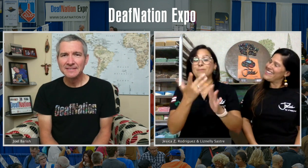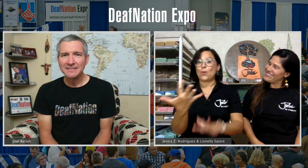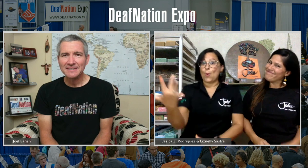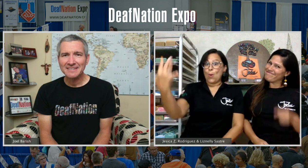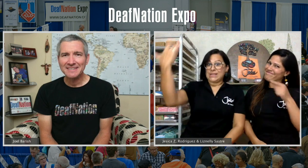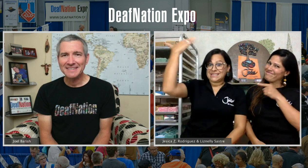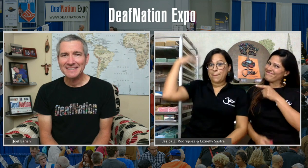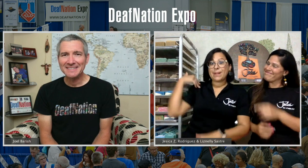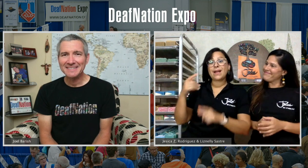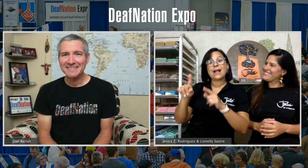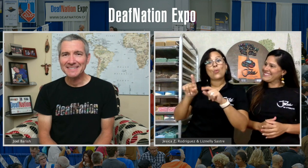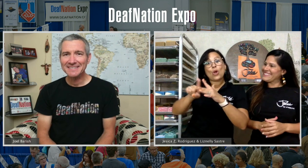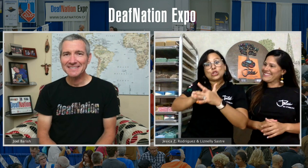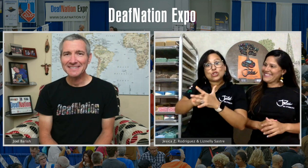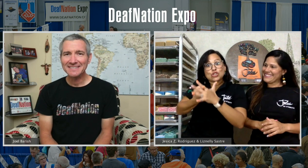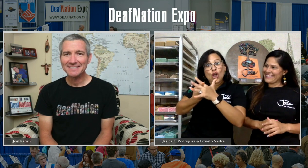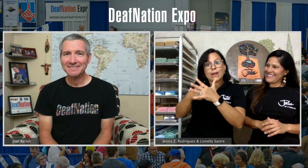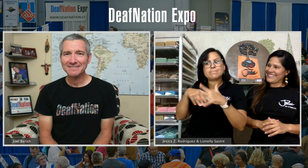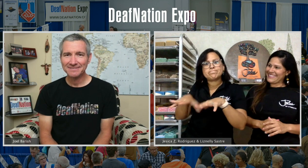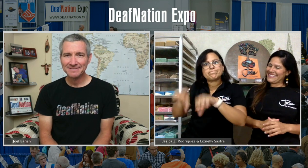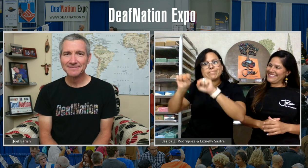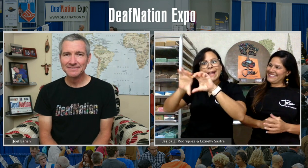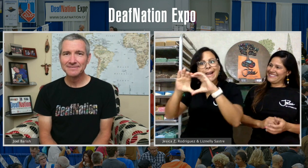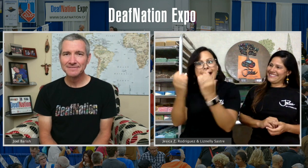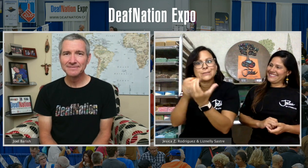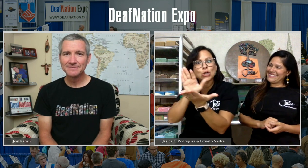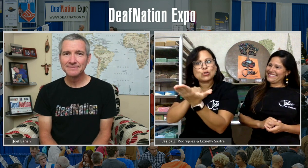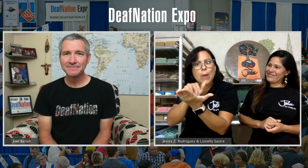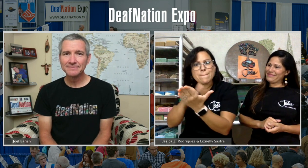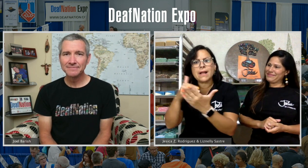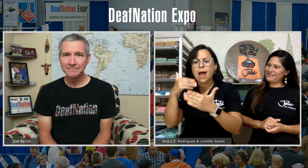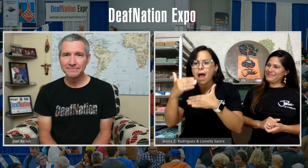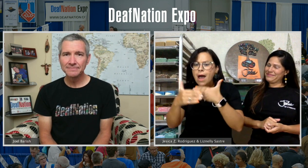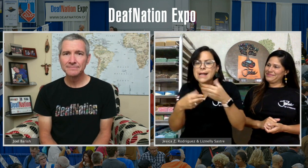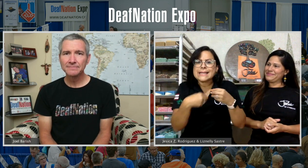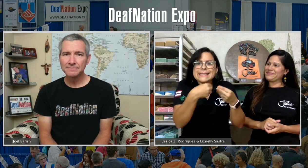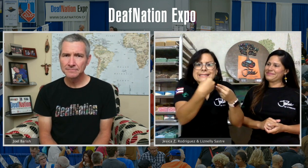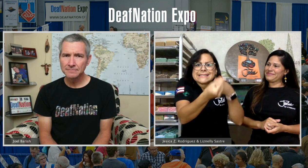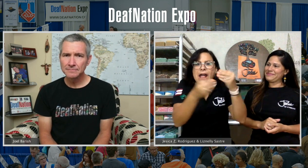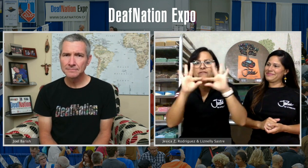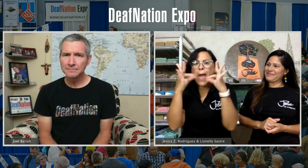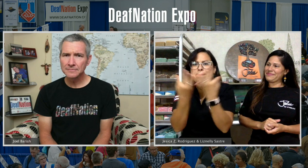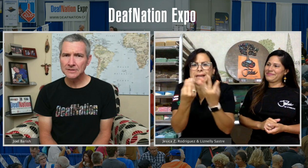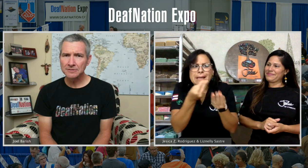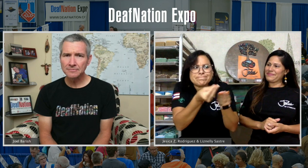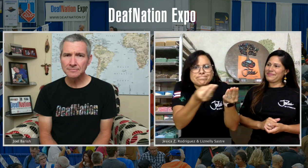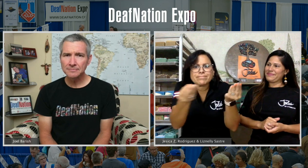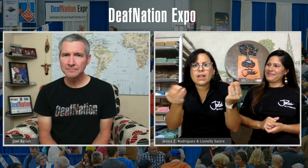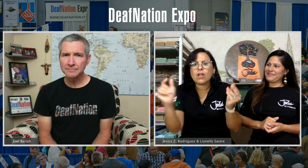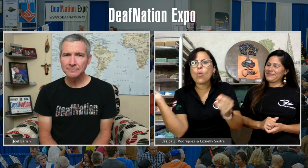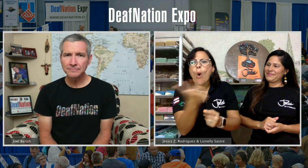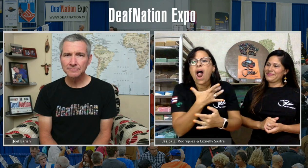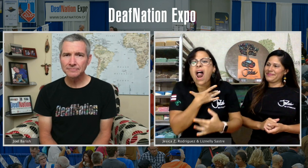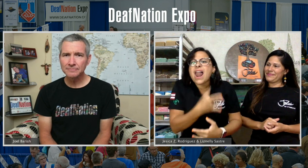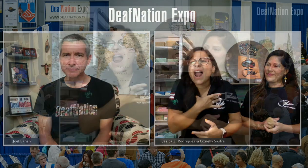A long time ago, when I started, I took a class about soap and I shared some with my family.